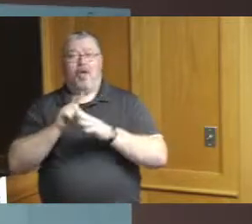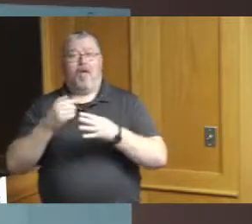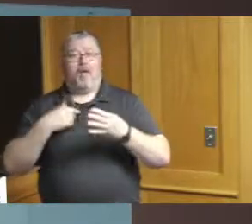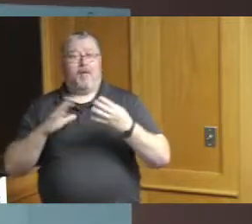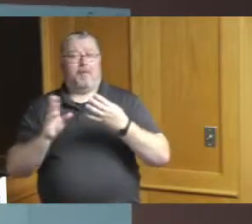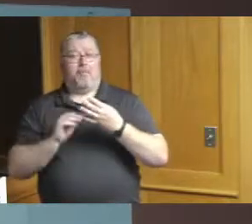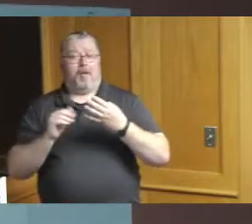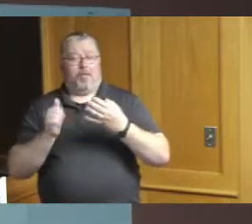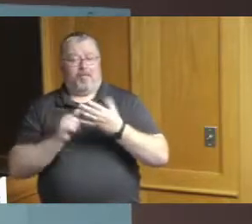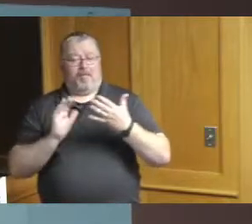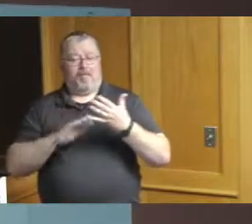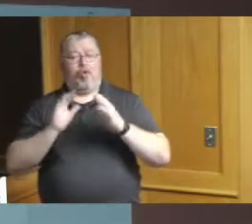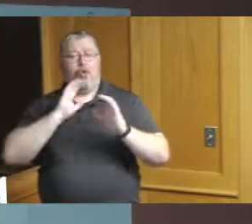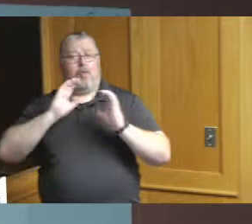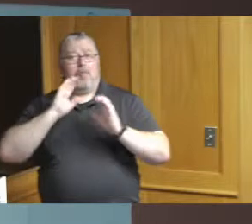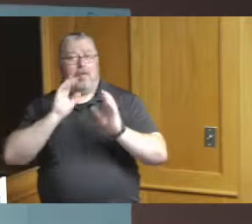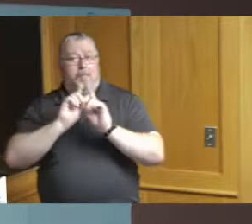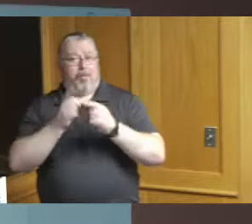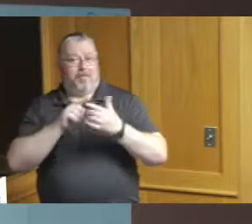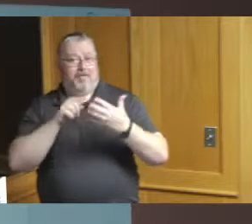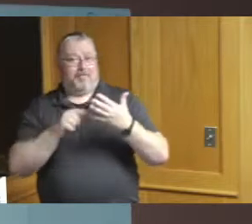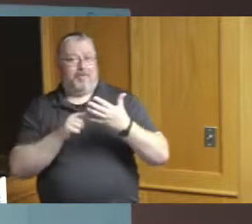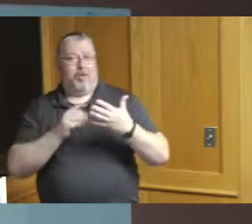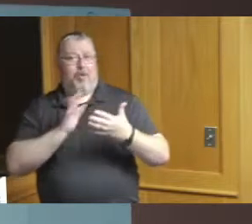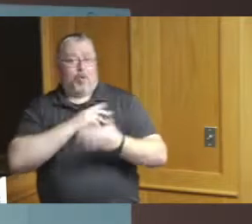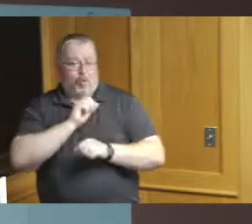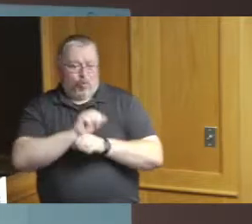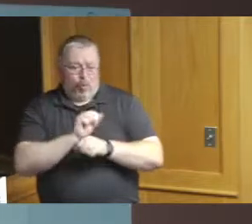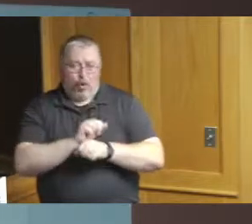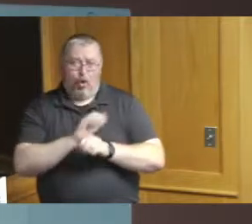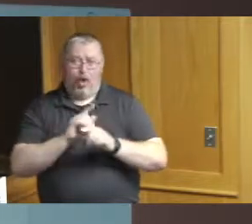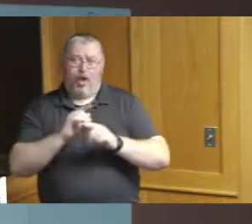with their communications department where we were working on a joint statement